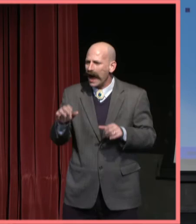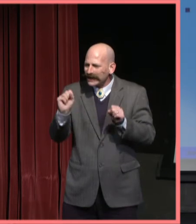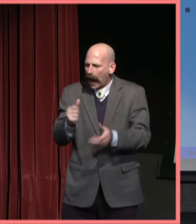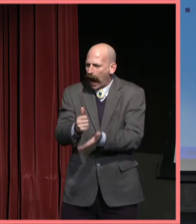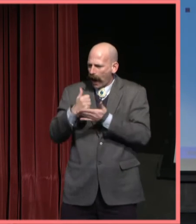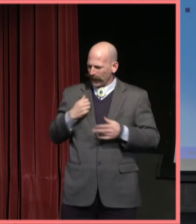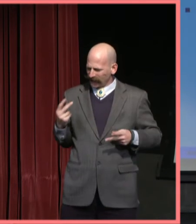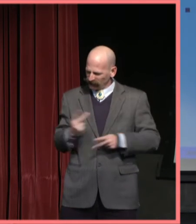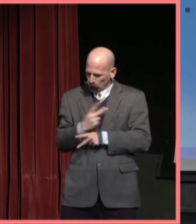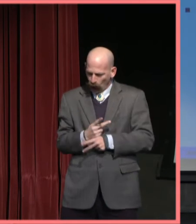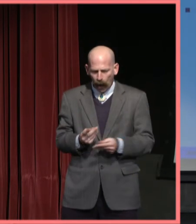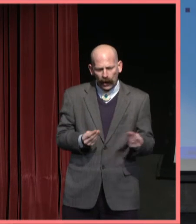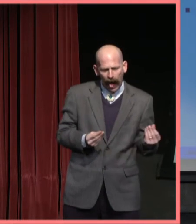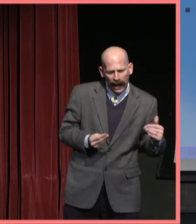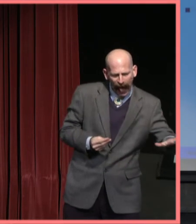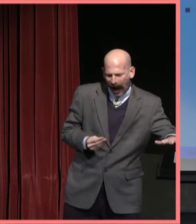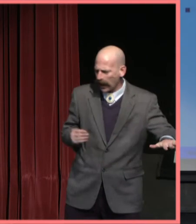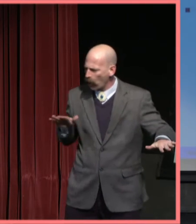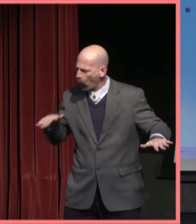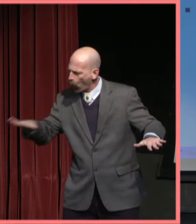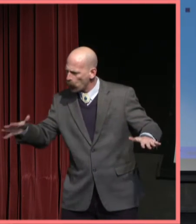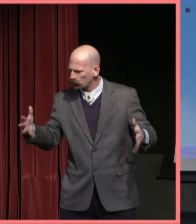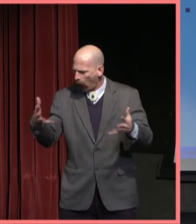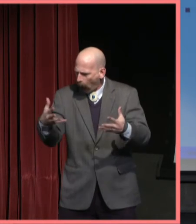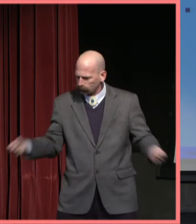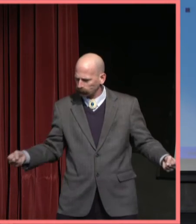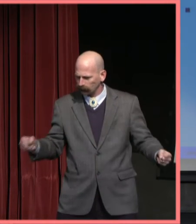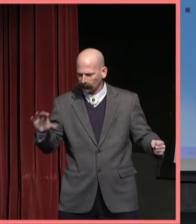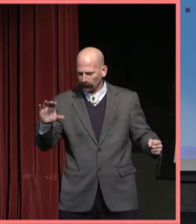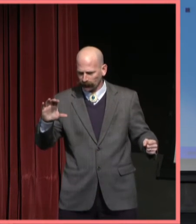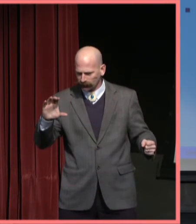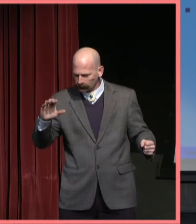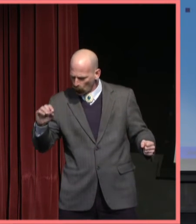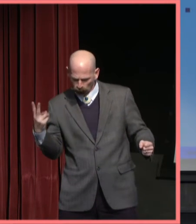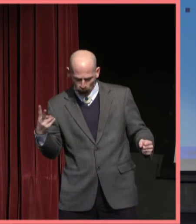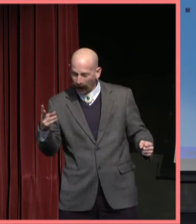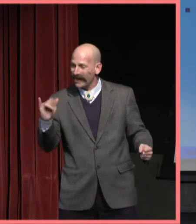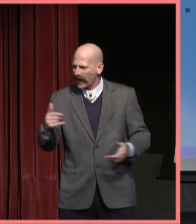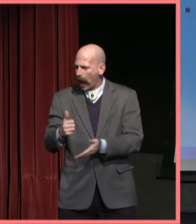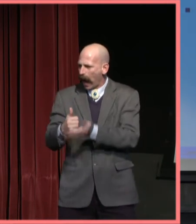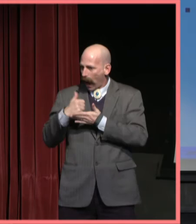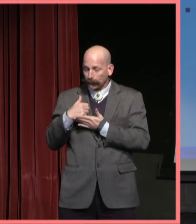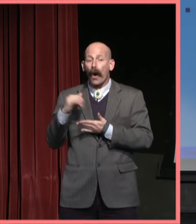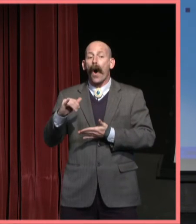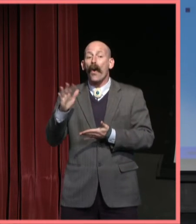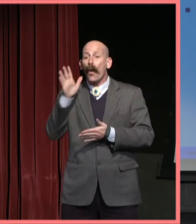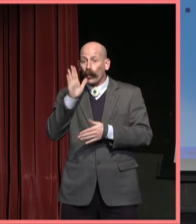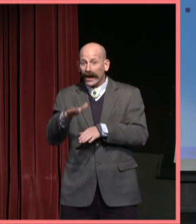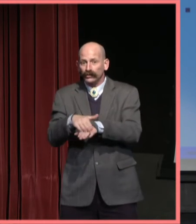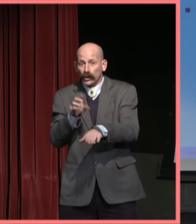which are slowing down climate change and are very beneficial to us.